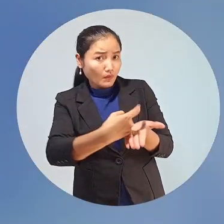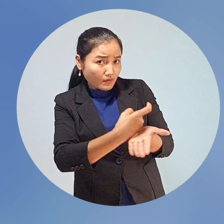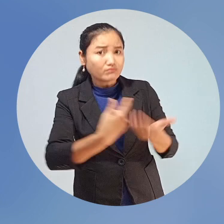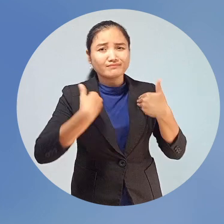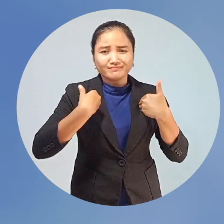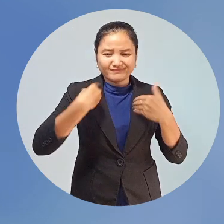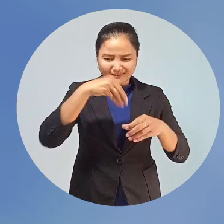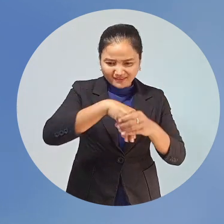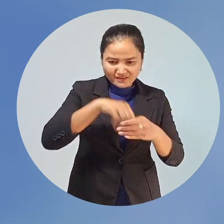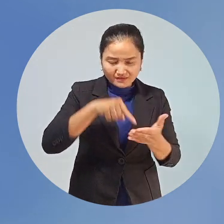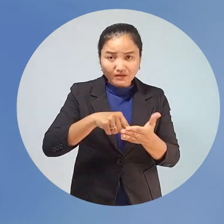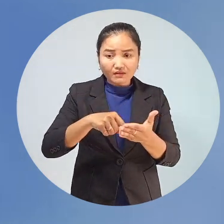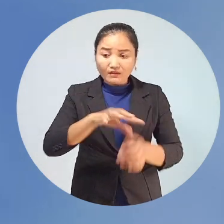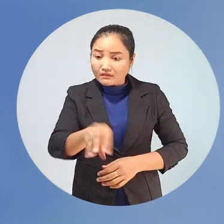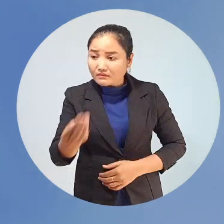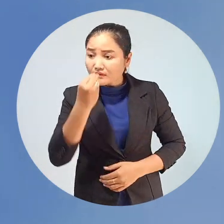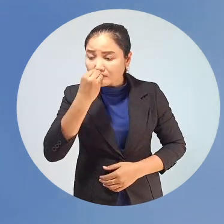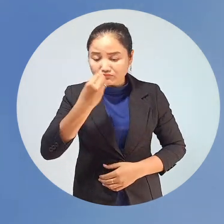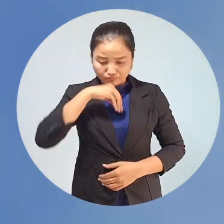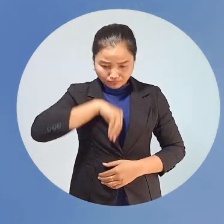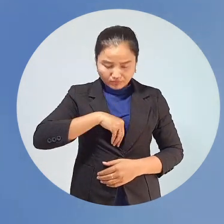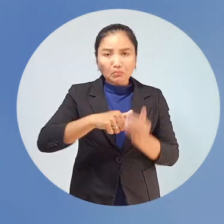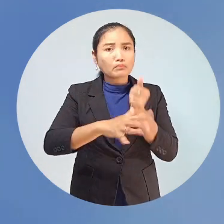You could get diarrhea, severe respiratory infections,